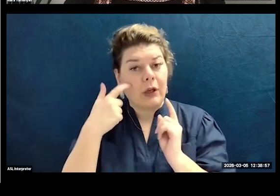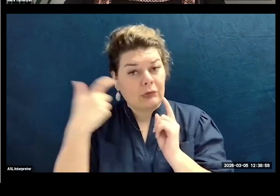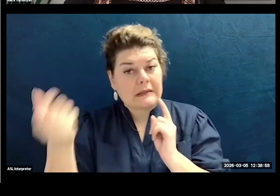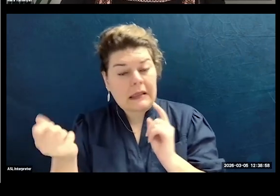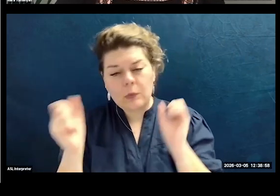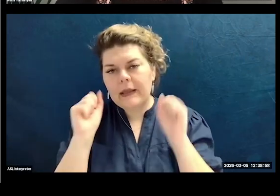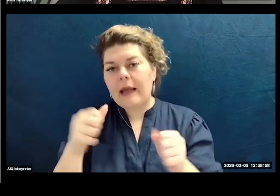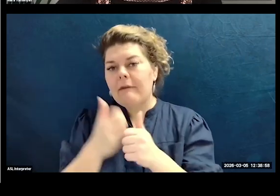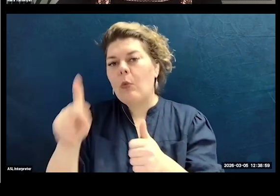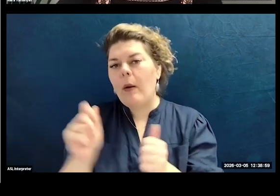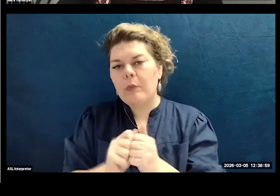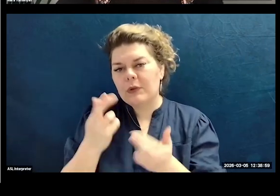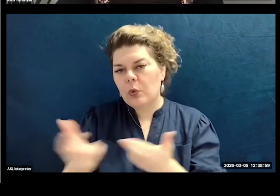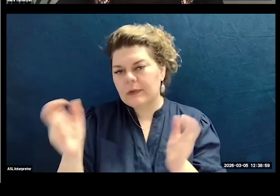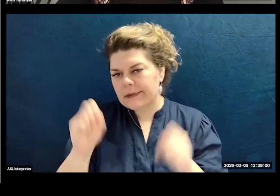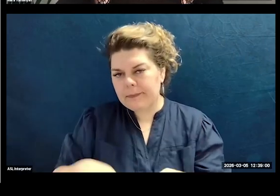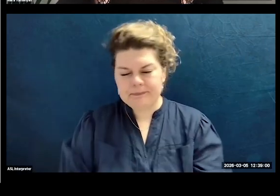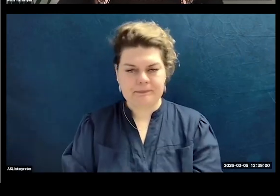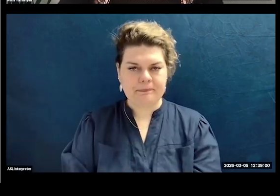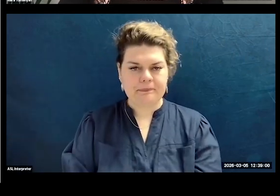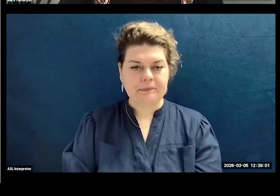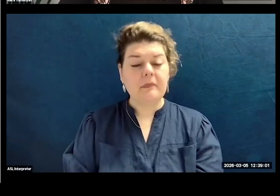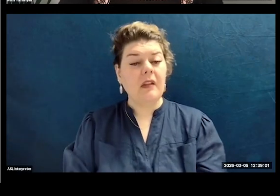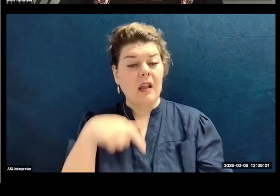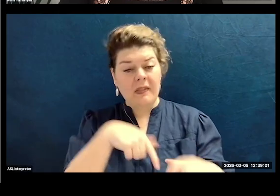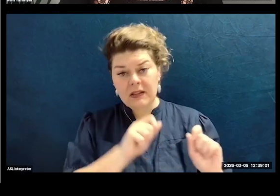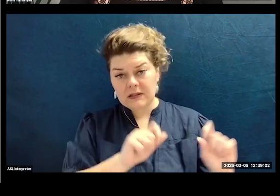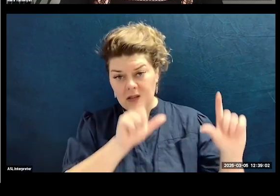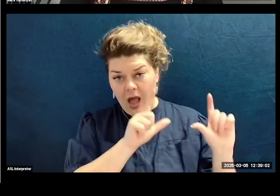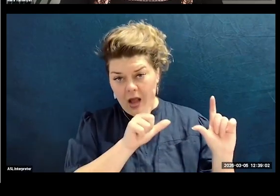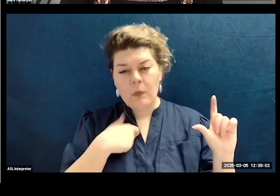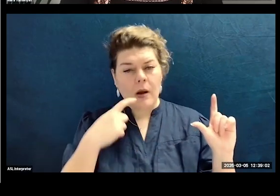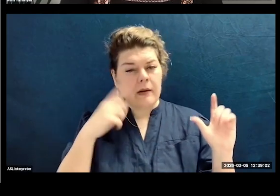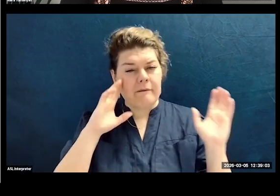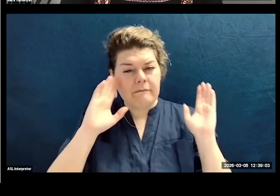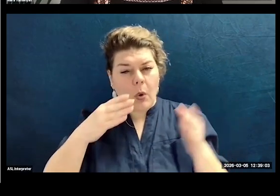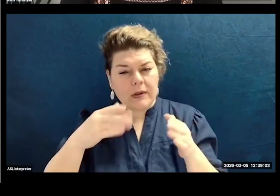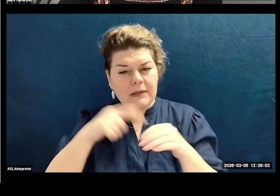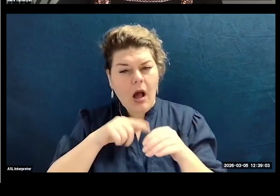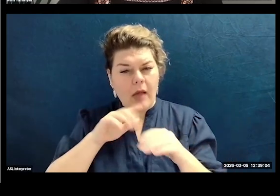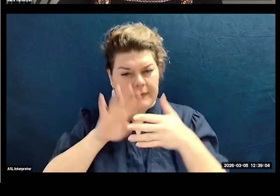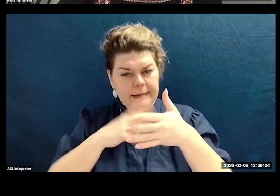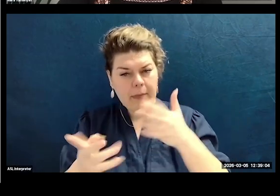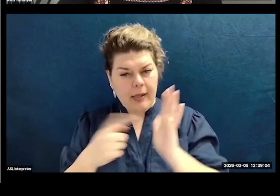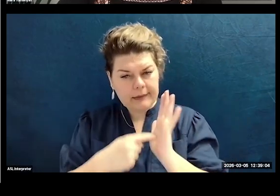with some resources. On this slide, I want to bring your attention to this table example.